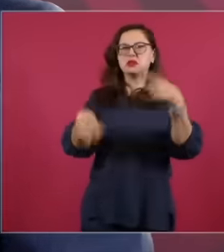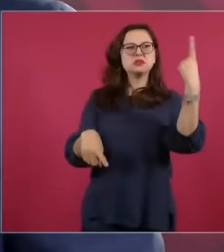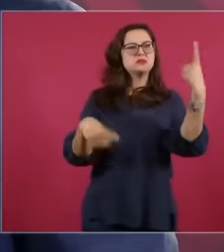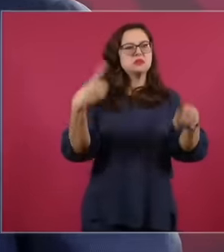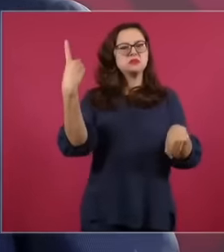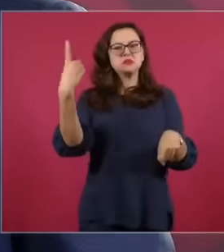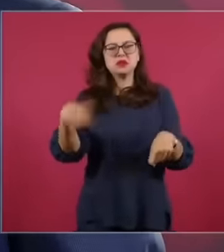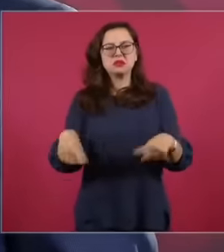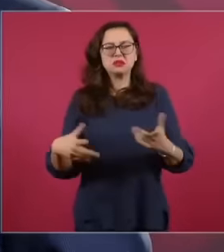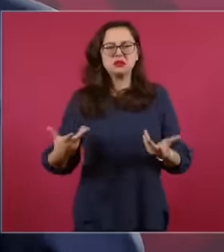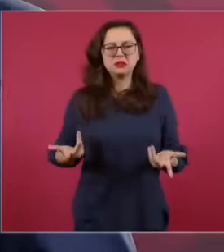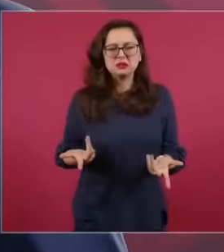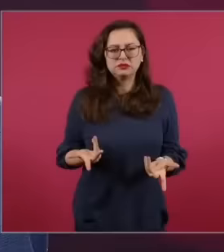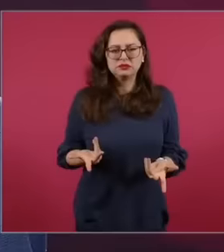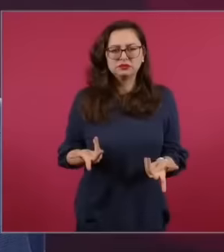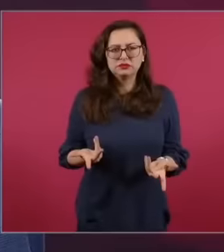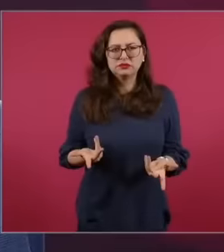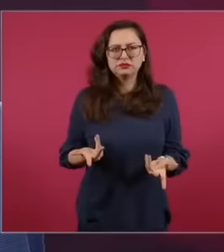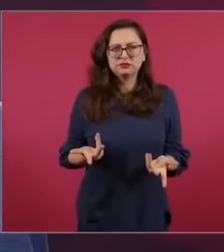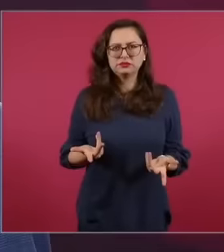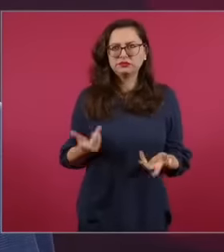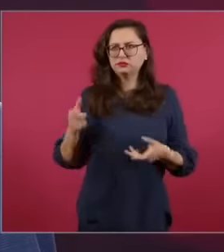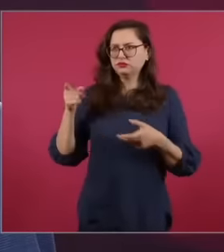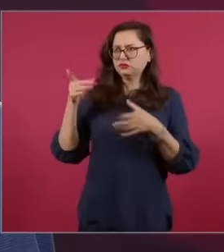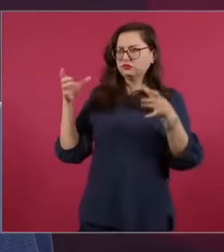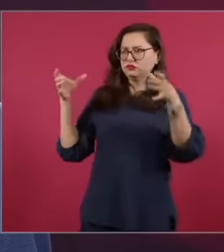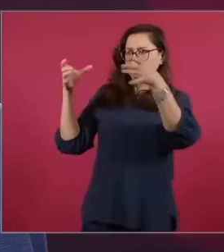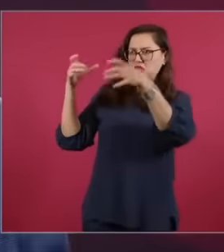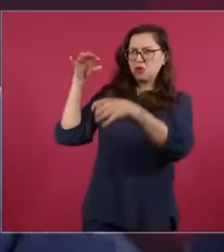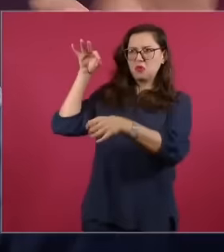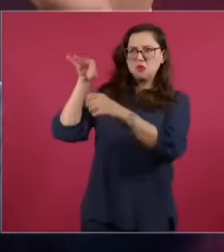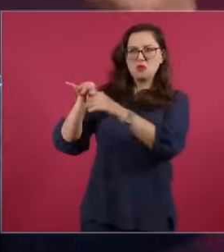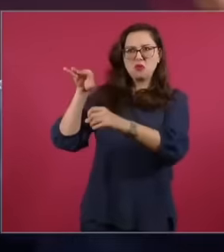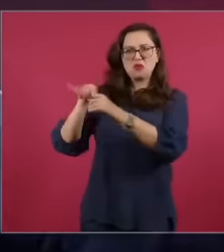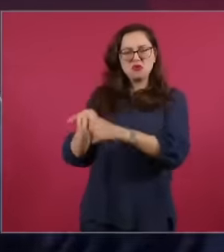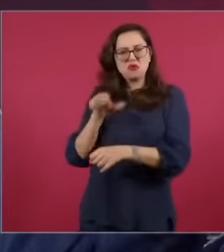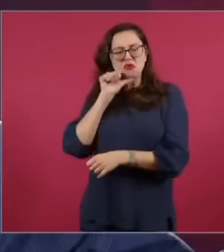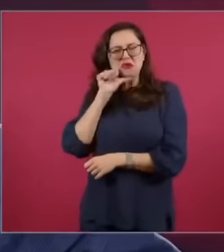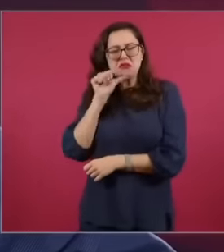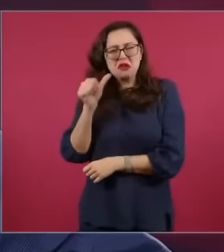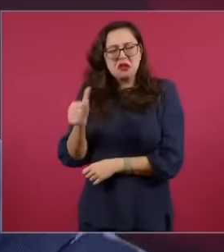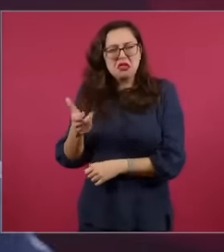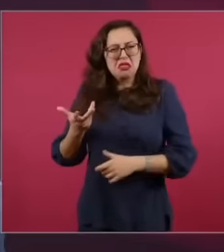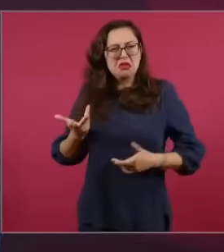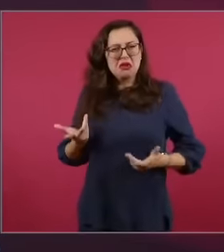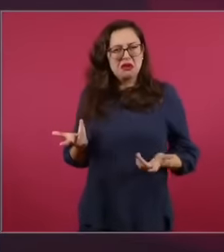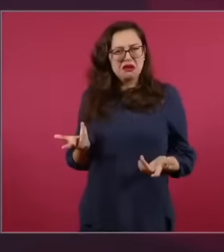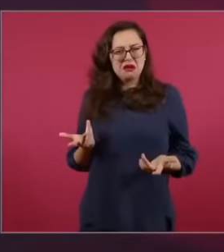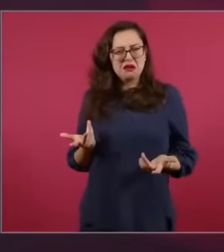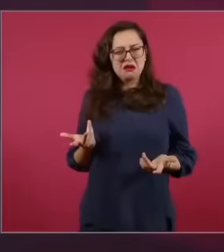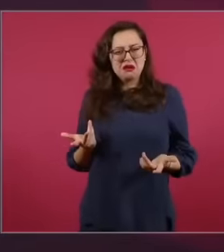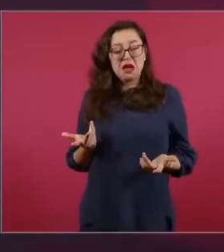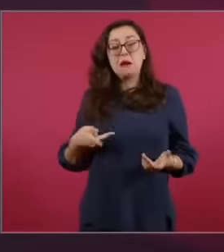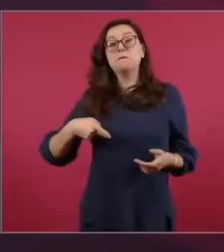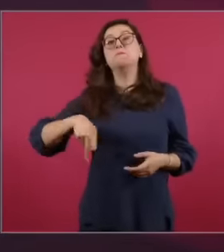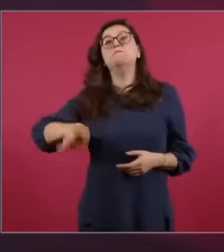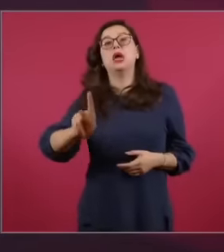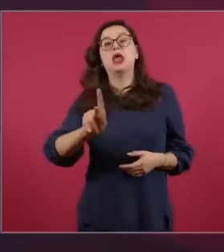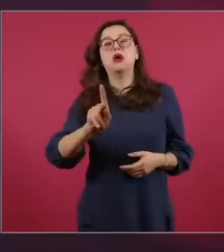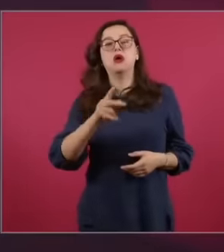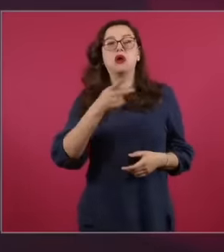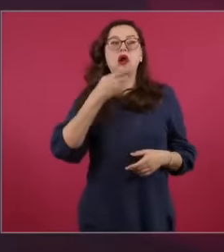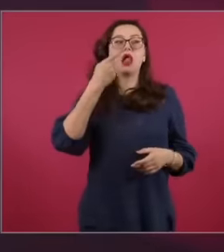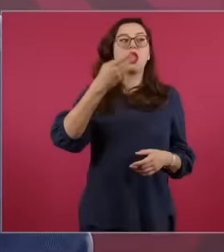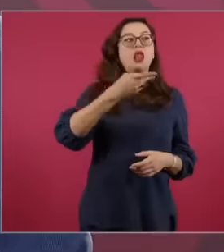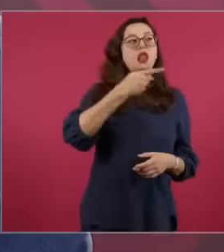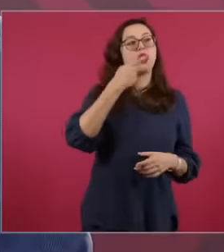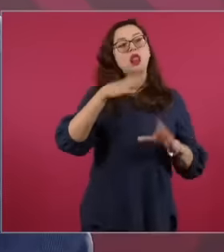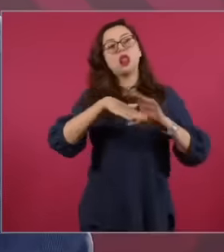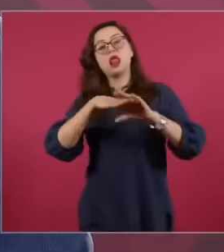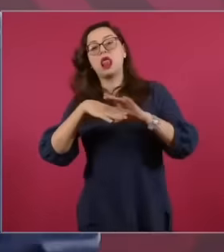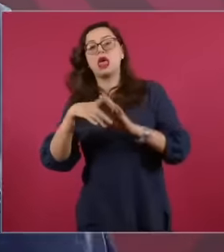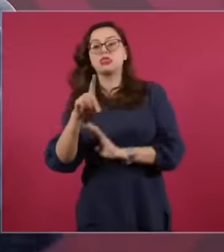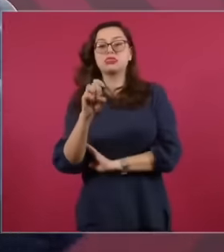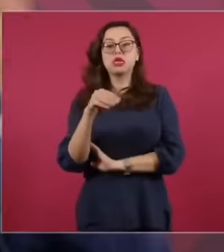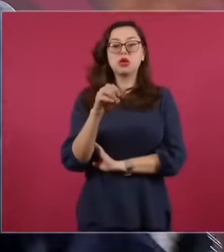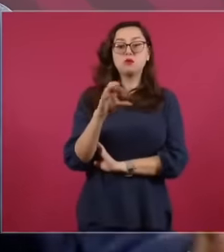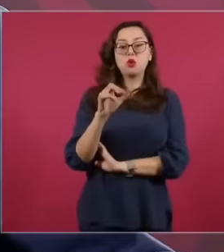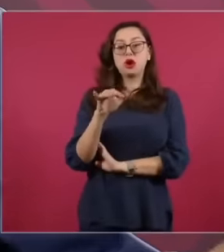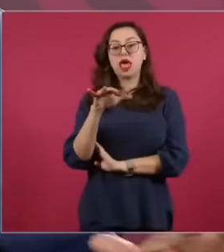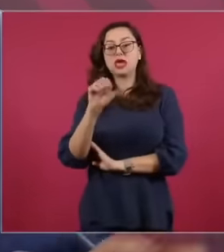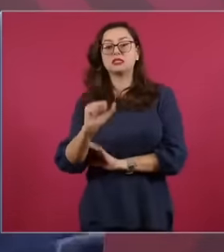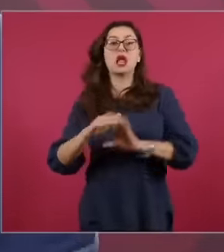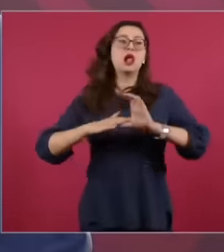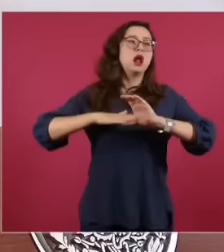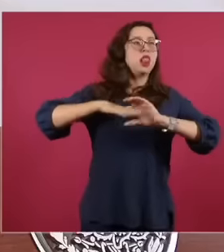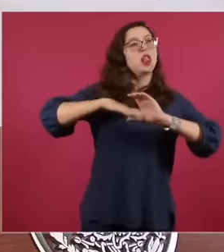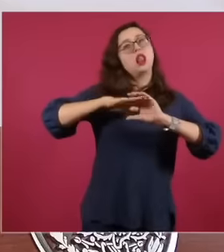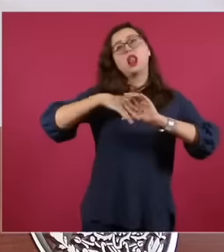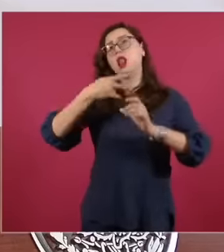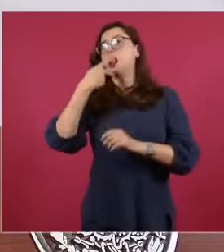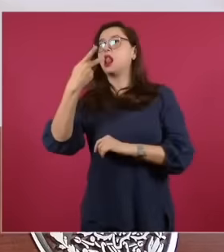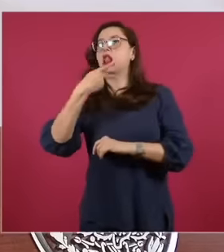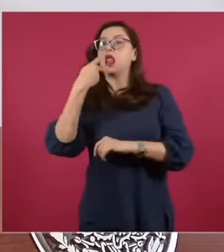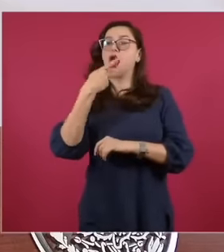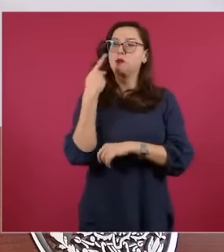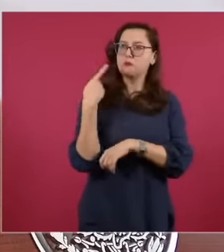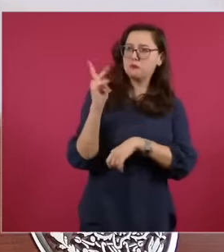democracy as a facade as a parapet, that is pure demagogy no longer We want